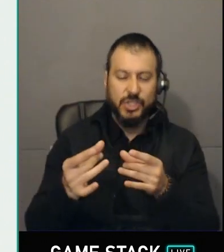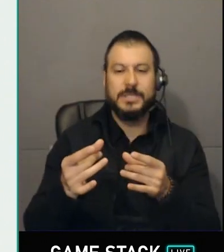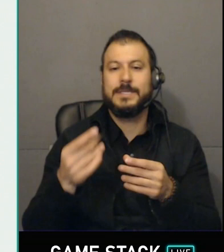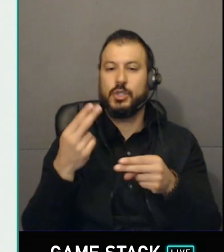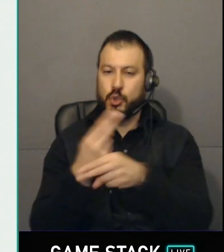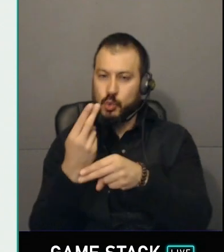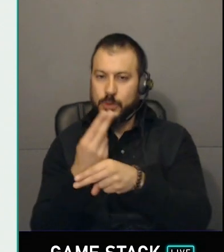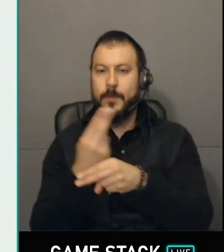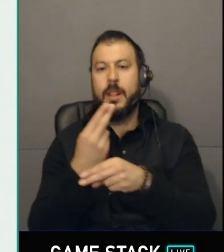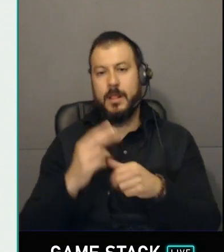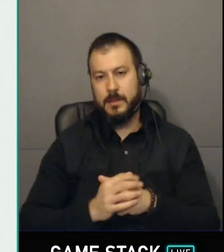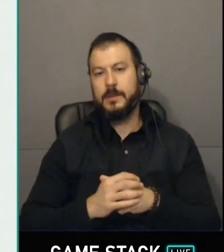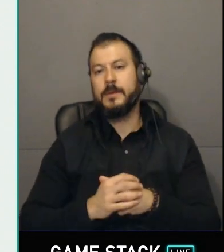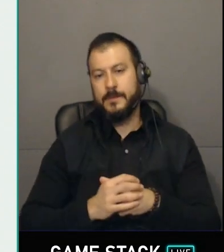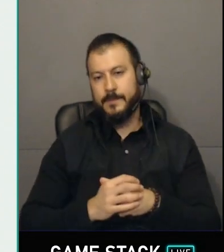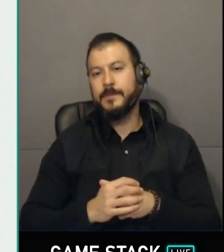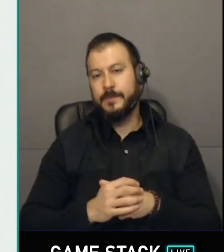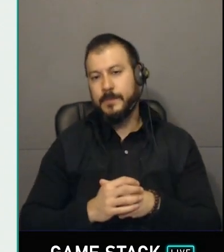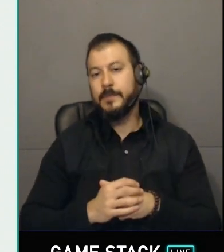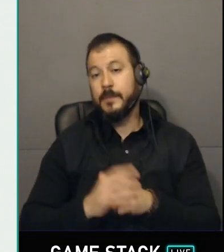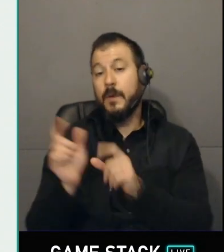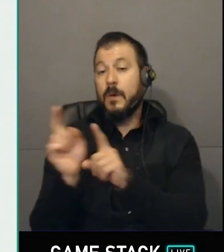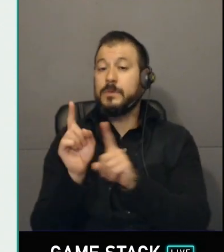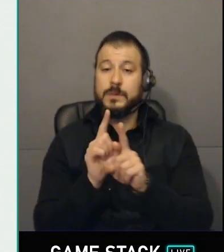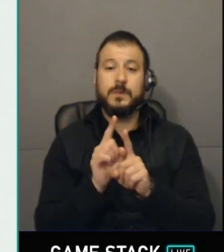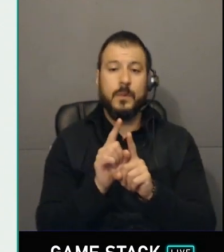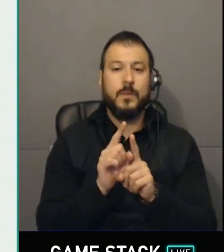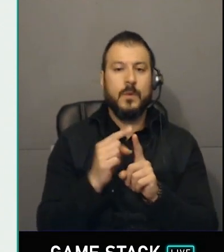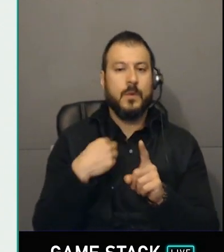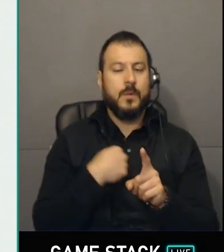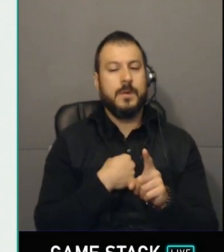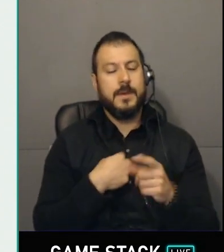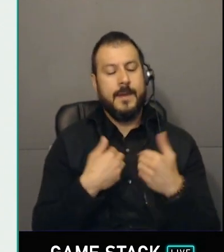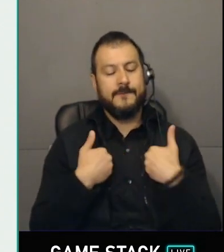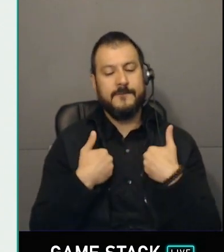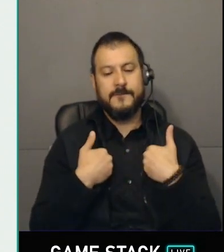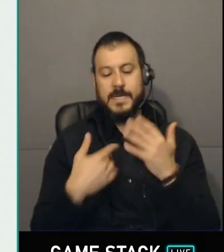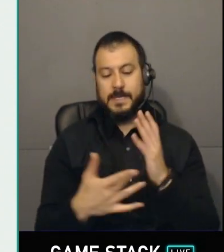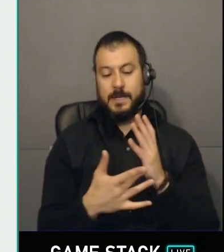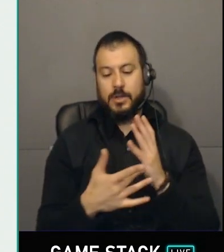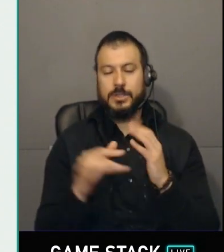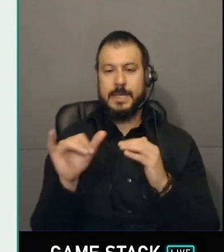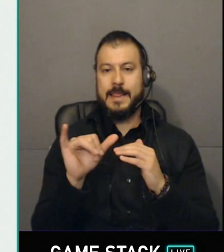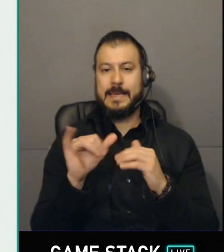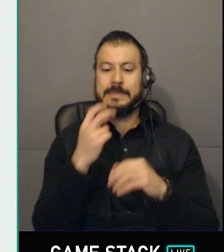In addition to that, we do have technologies like speech to text,